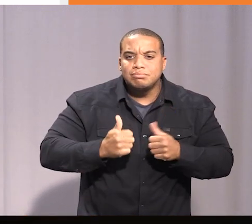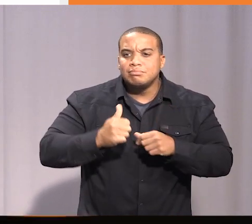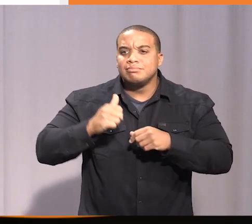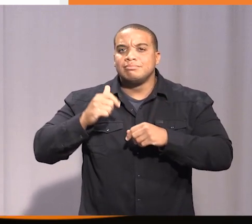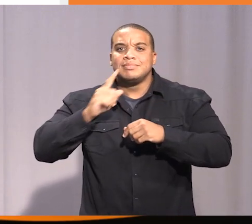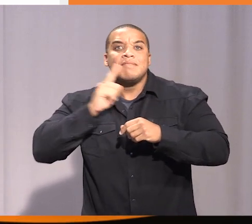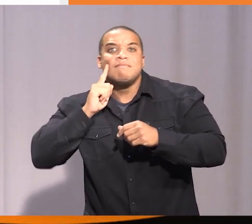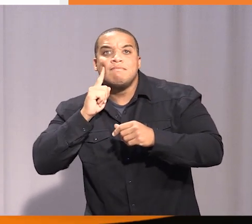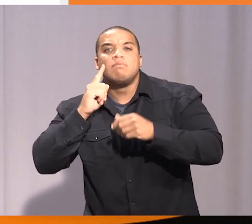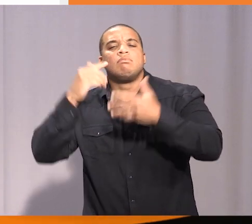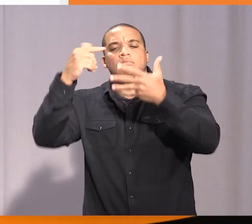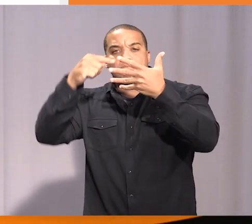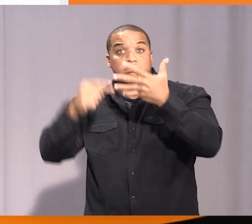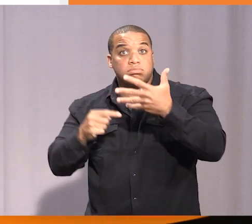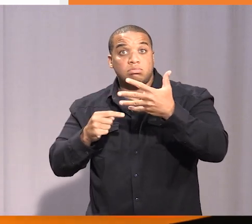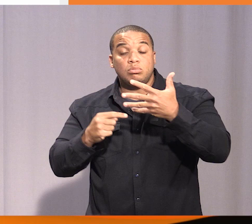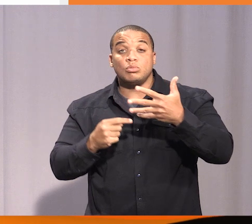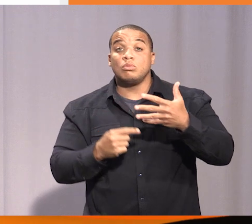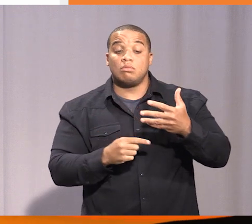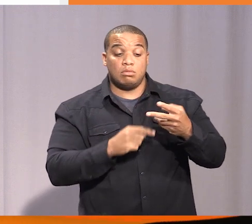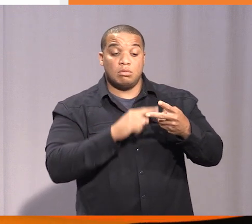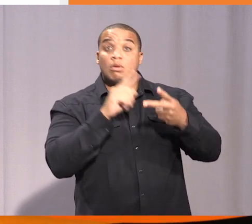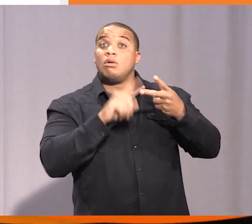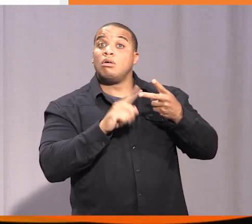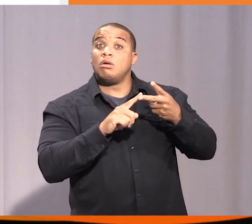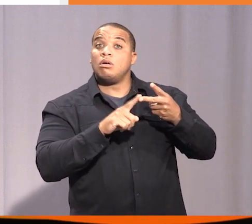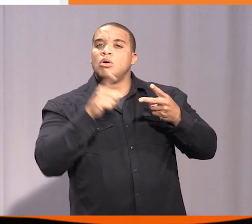Two, have and provide current and appropriate information